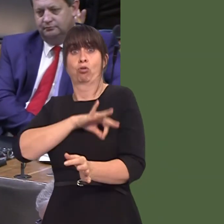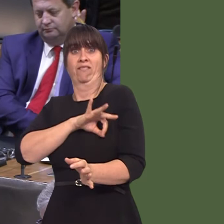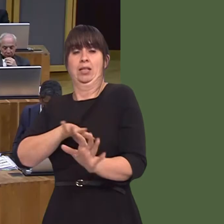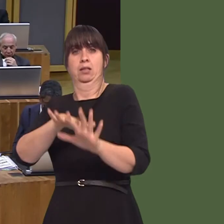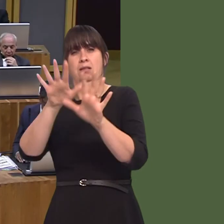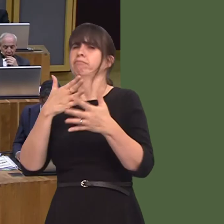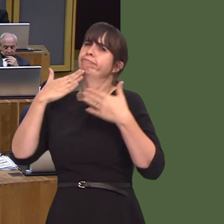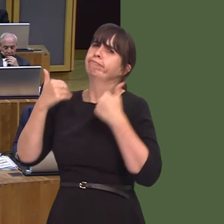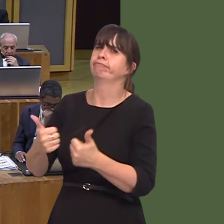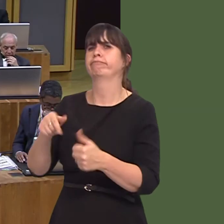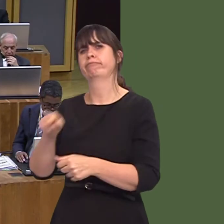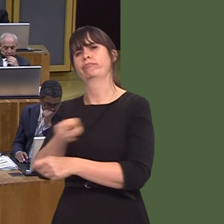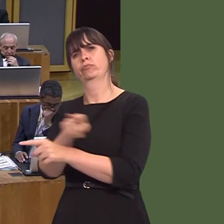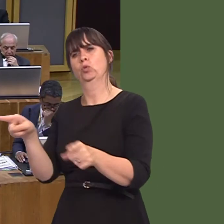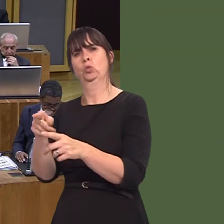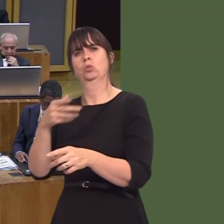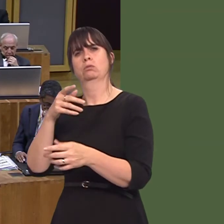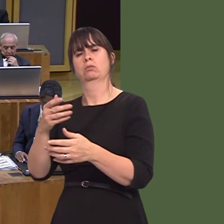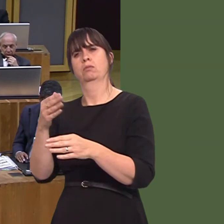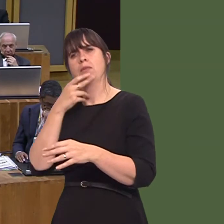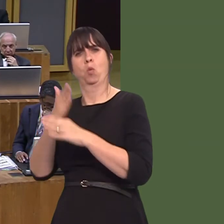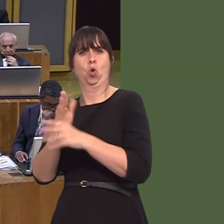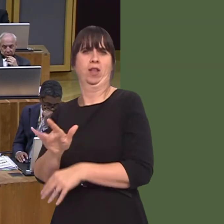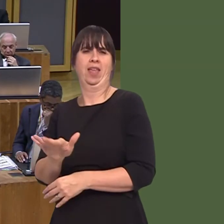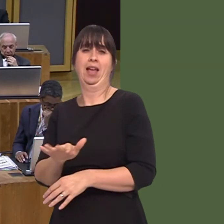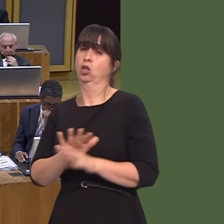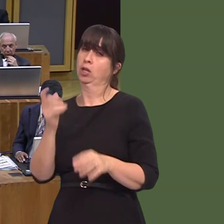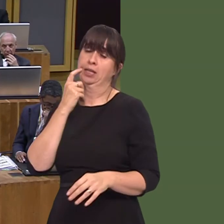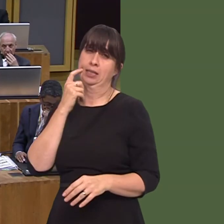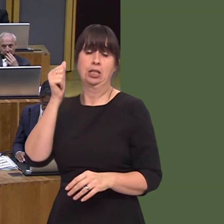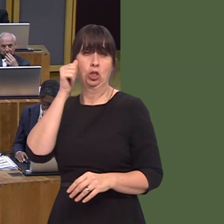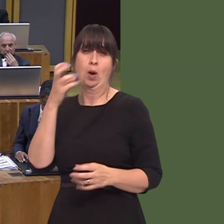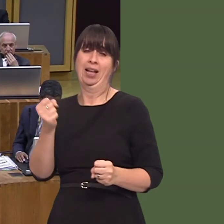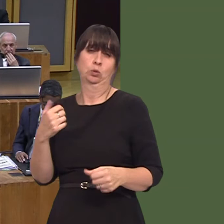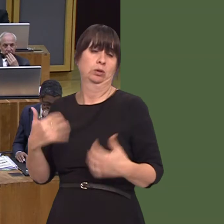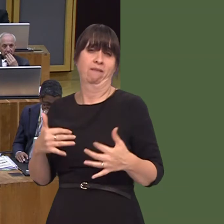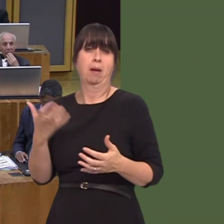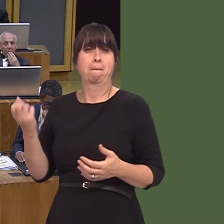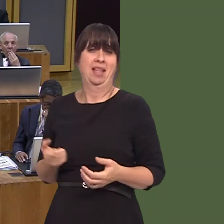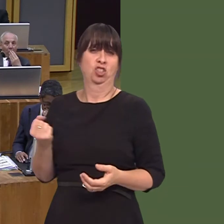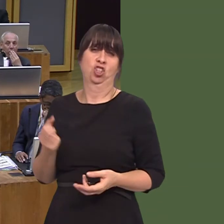Thatís a tribute to the work that the workforce actually put inónot easy, and sacrifices, we know, such as the pension fund, had to be made.